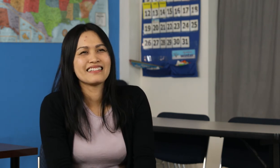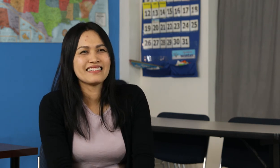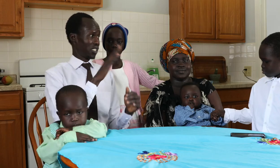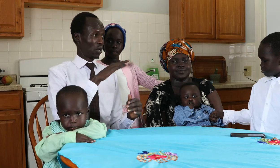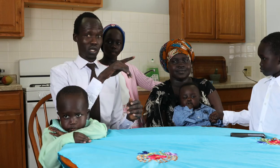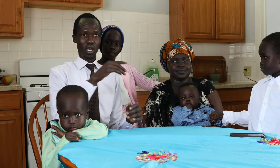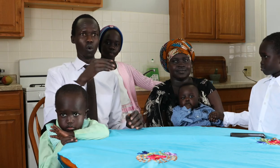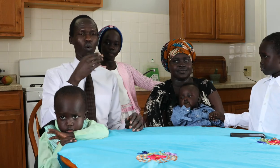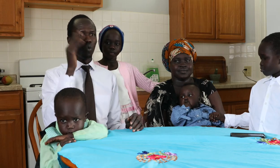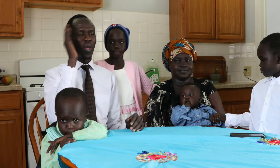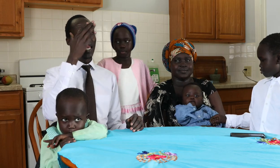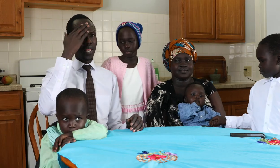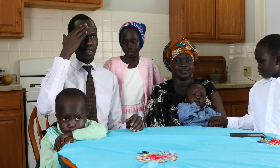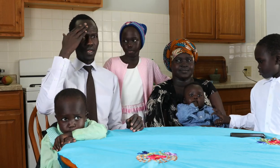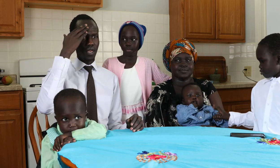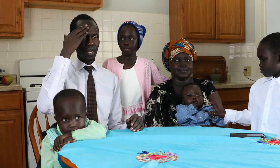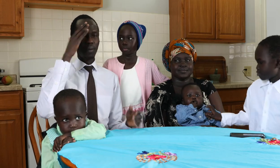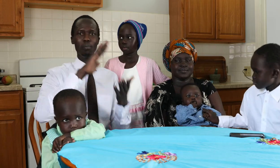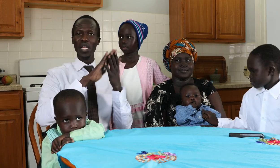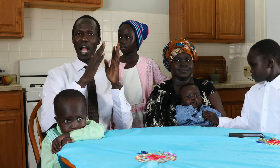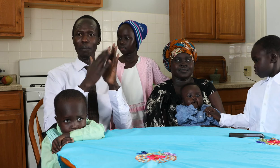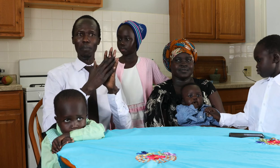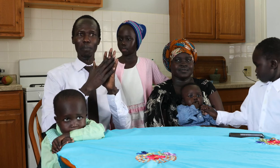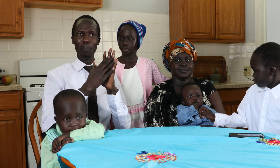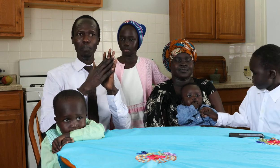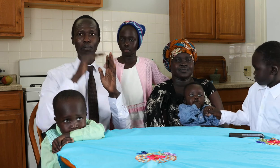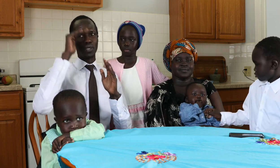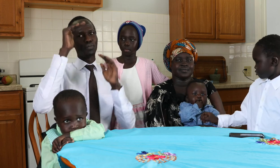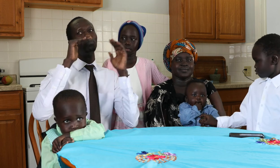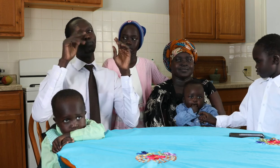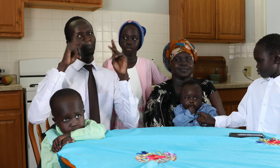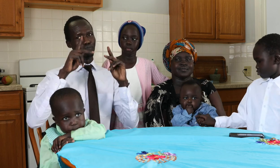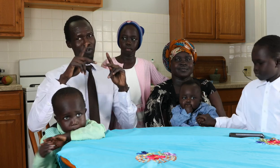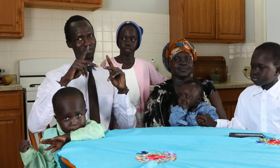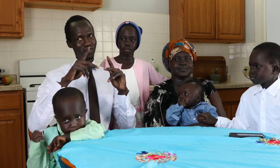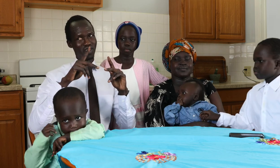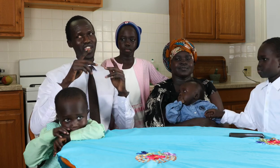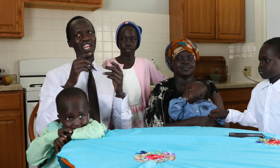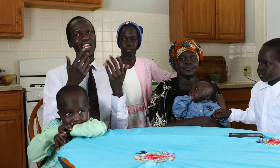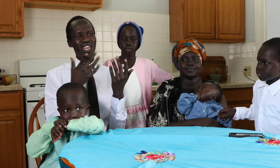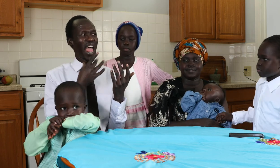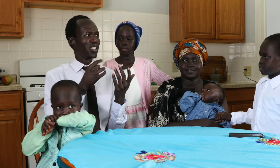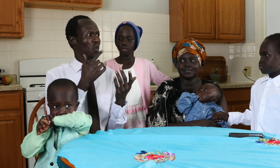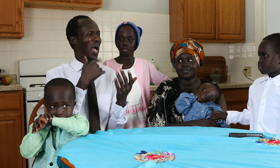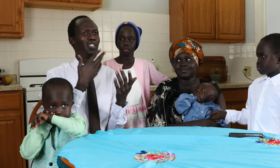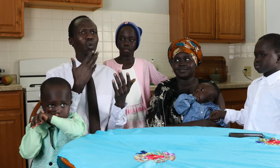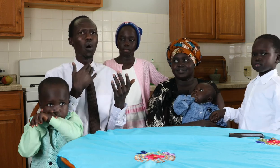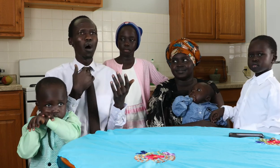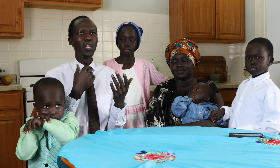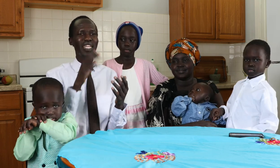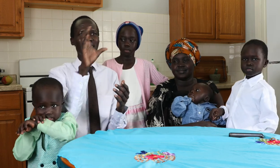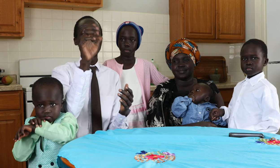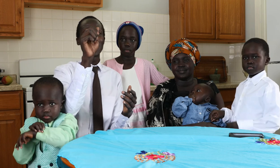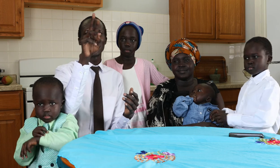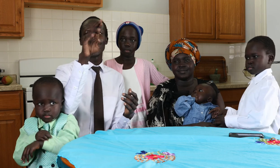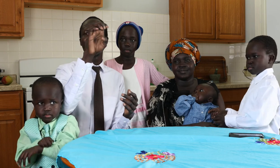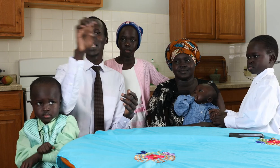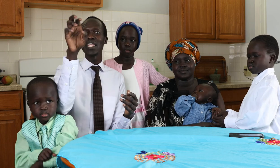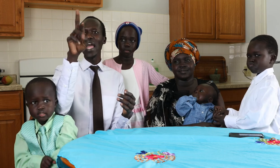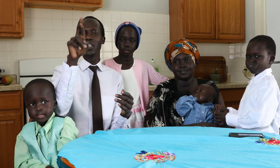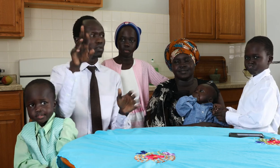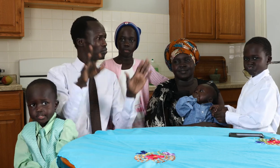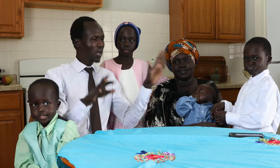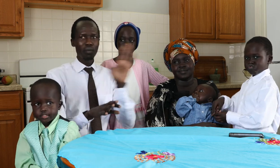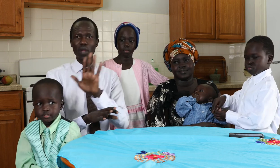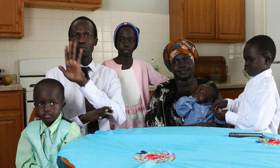The children know they will become adult people. We like to discuss their future careers. They all will become honorable adults.